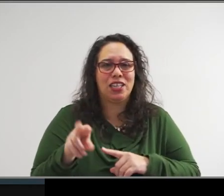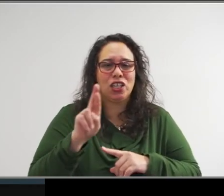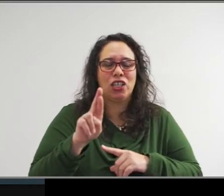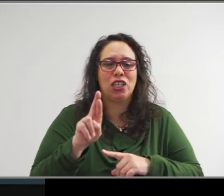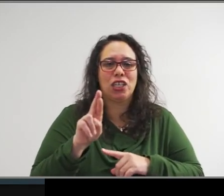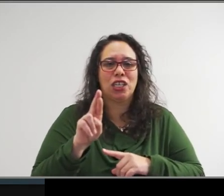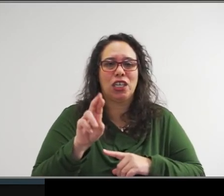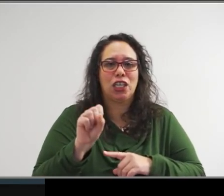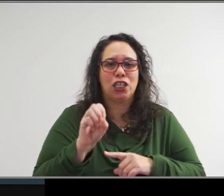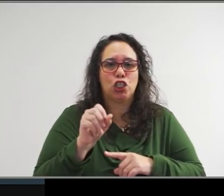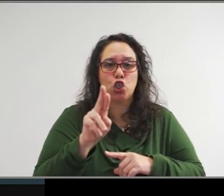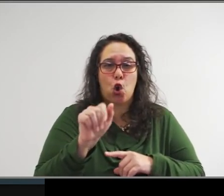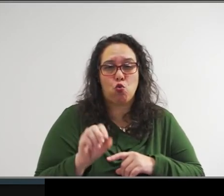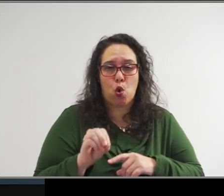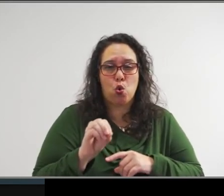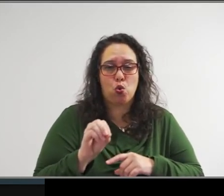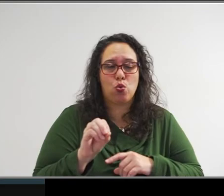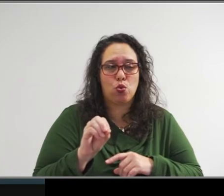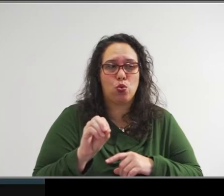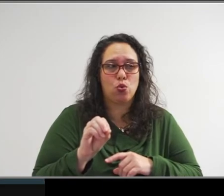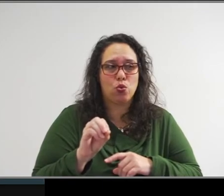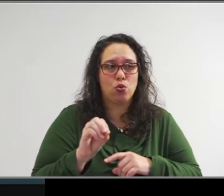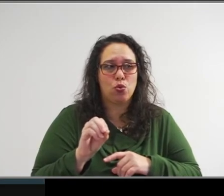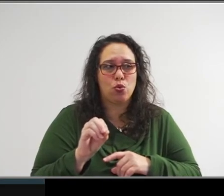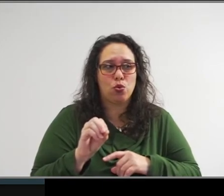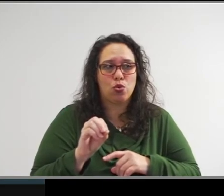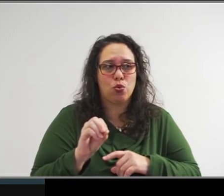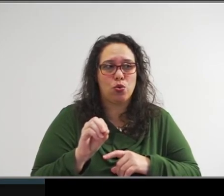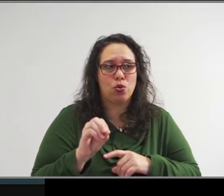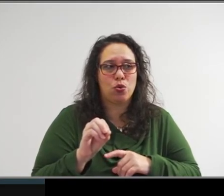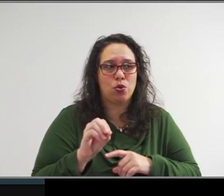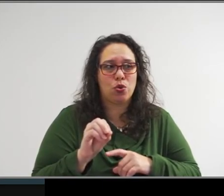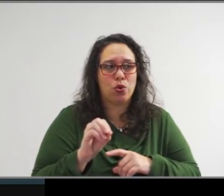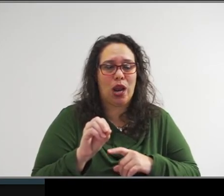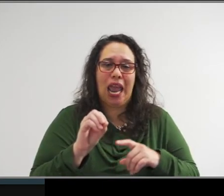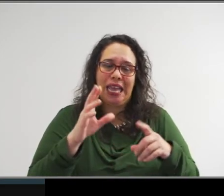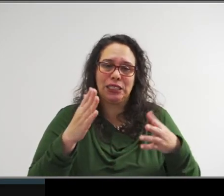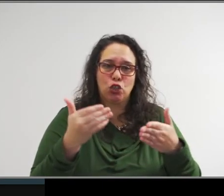has taken in getting ingratiated as the new six district